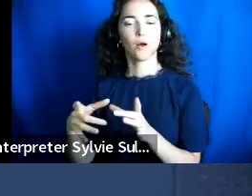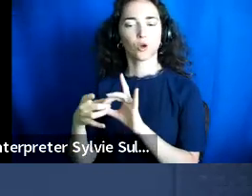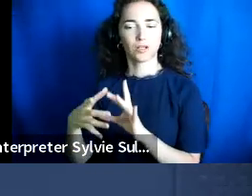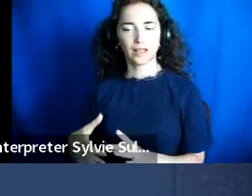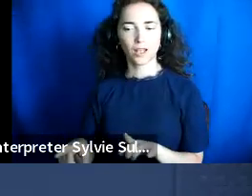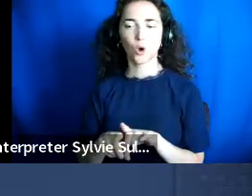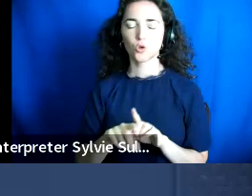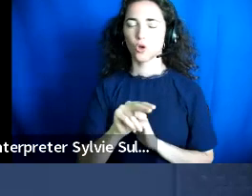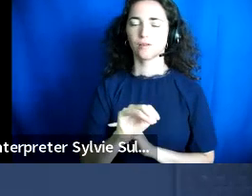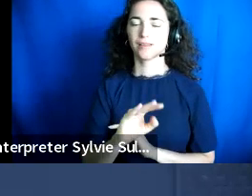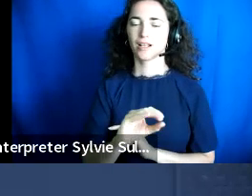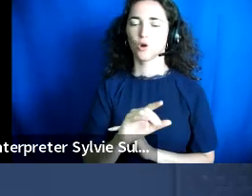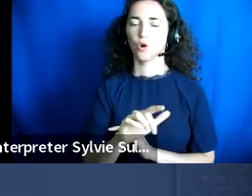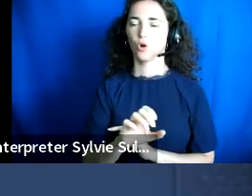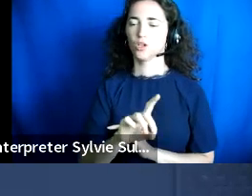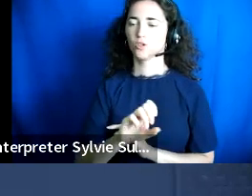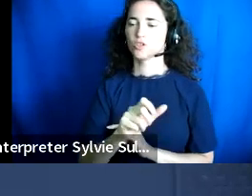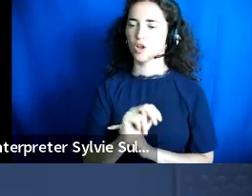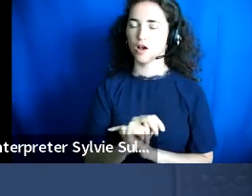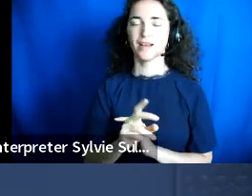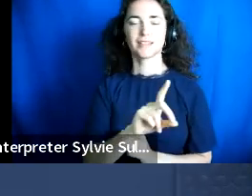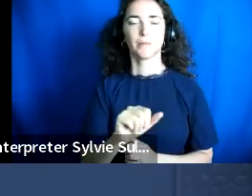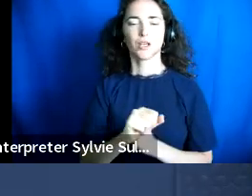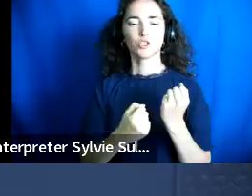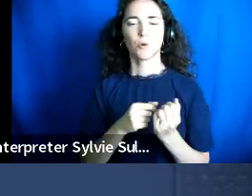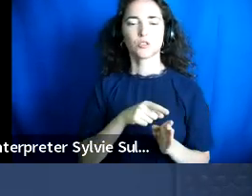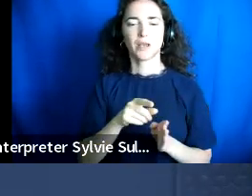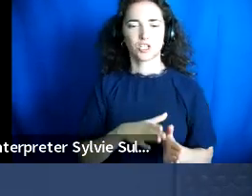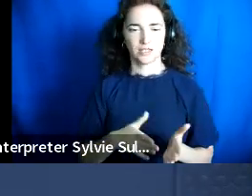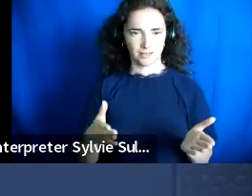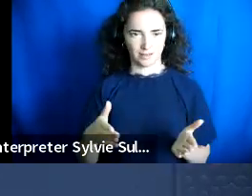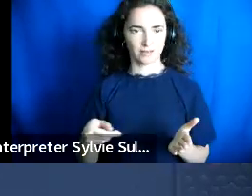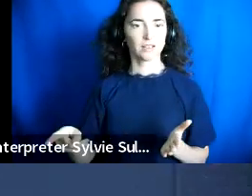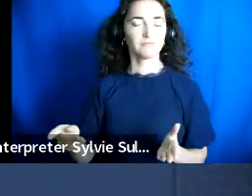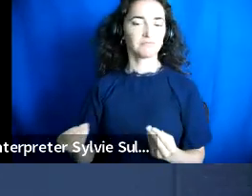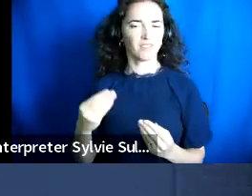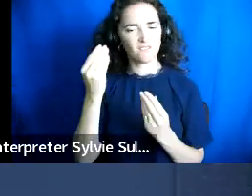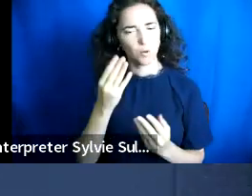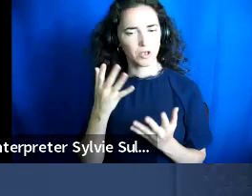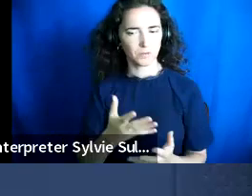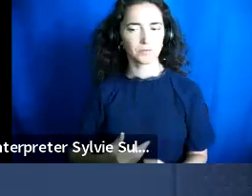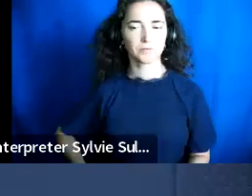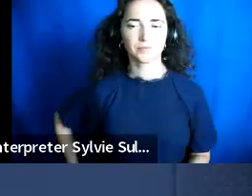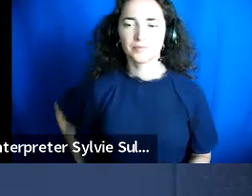Our disability supports specialist here to present some information for everyone today.